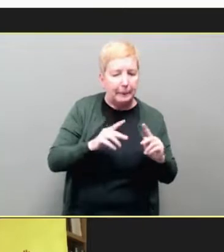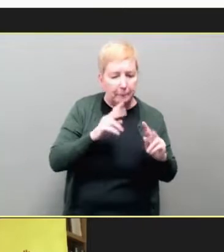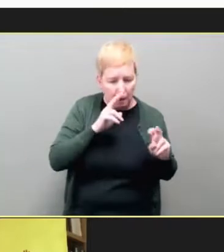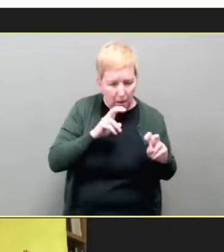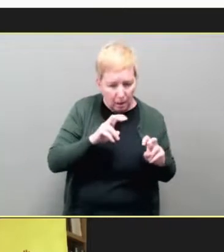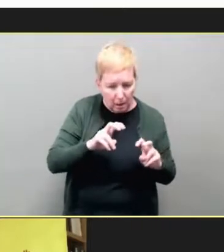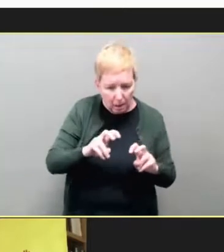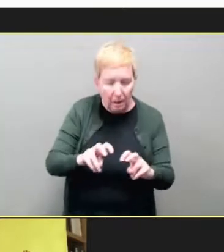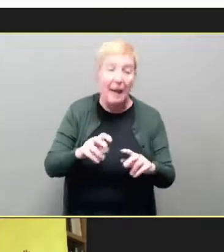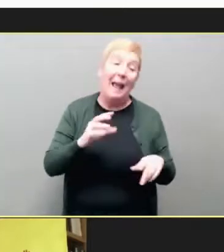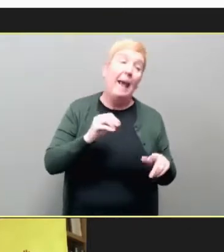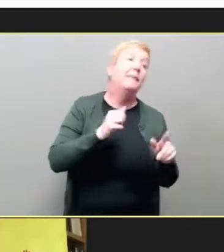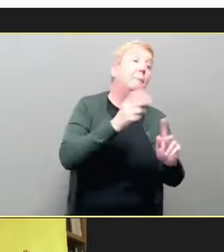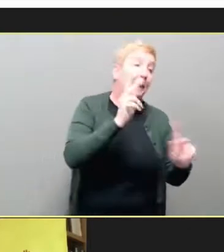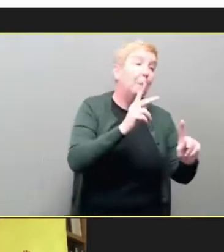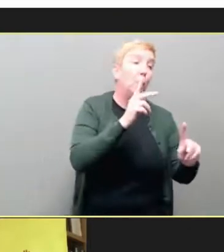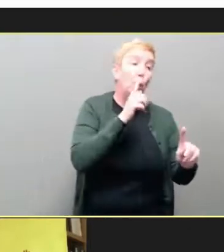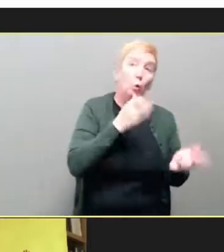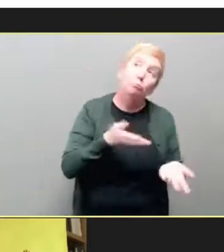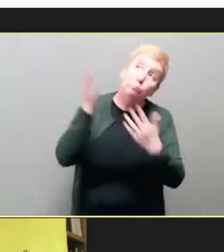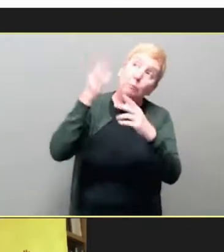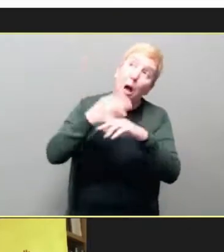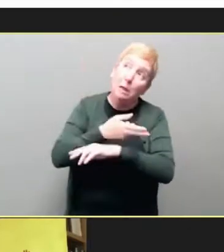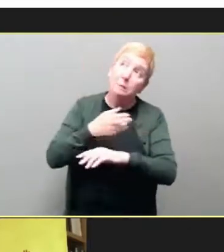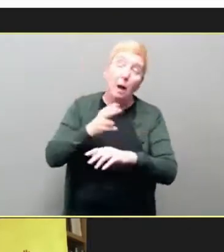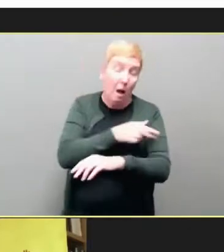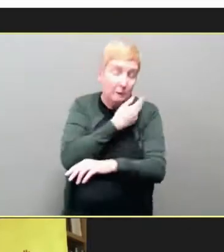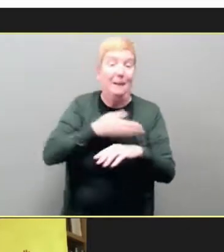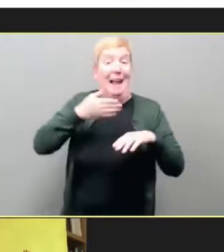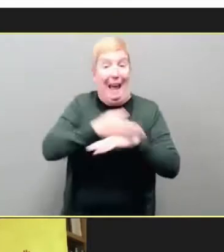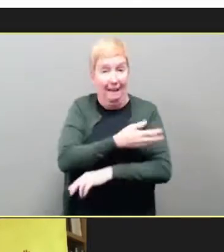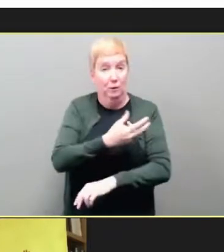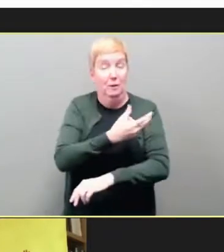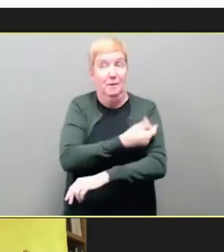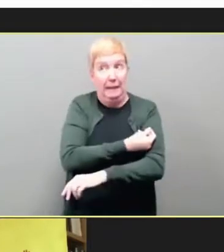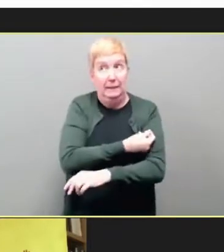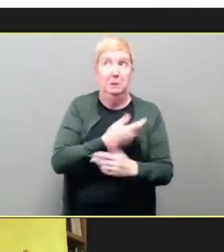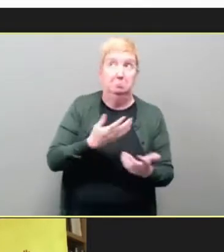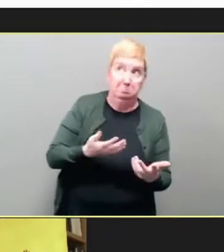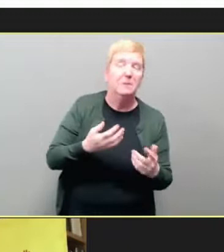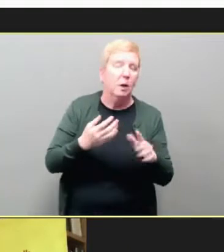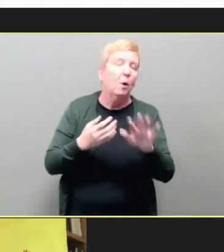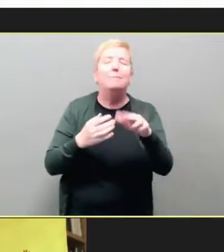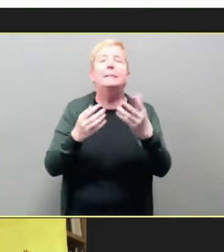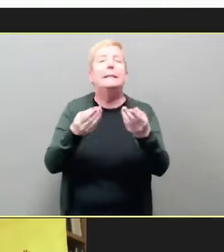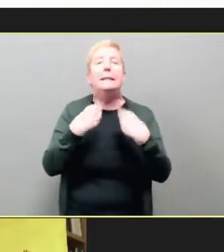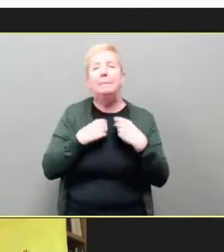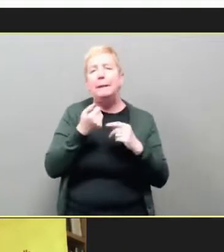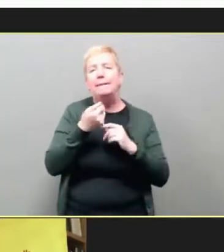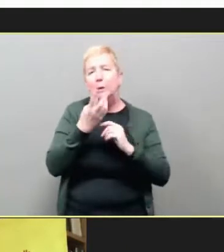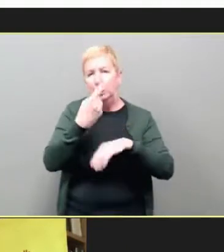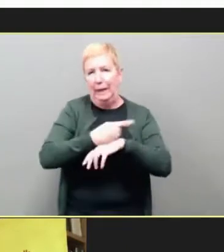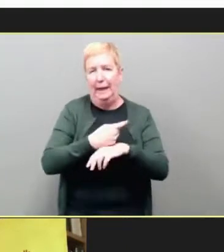vaccine. But so I'll give us a few days and let's see if we can't find a way uh